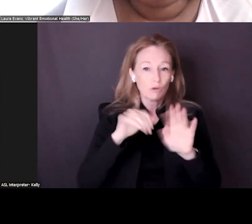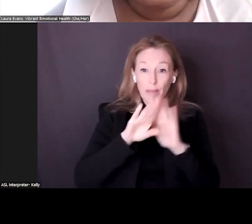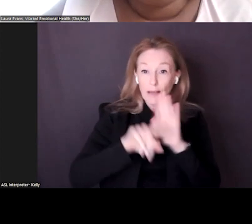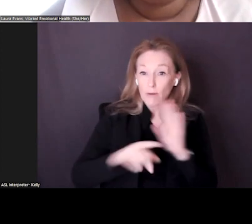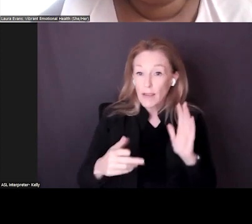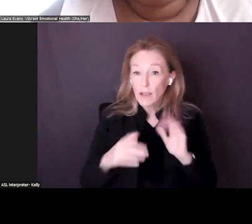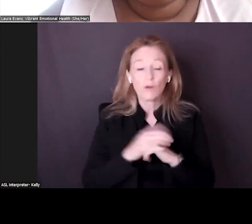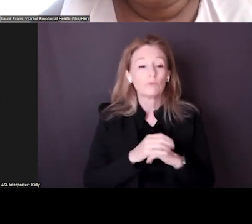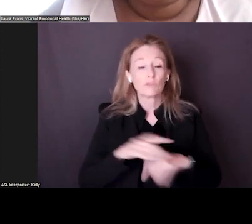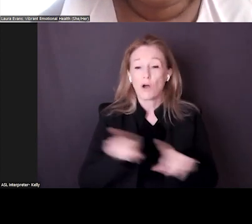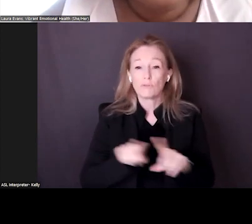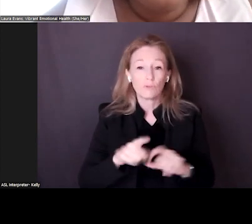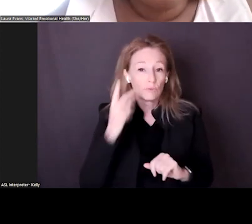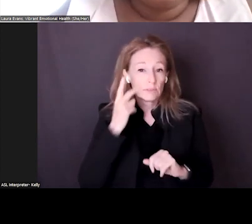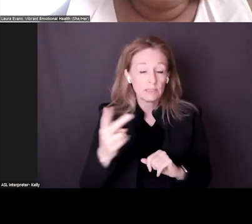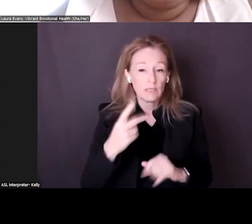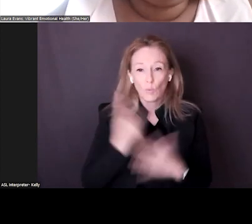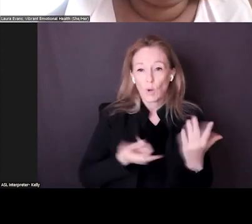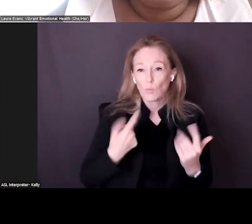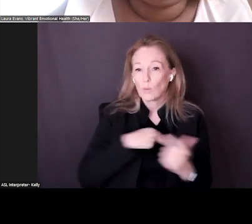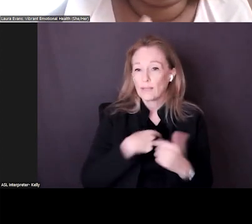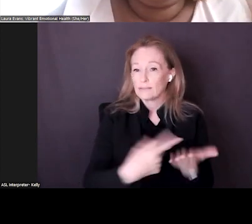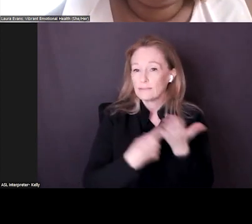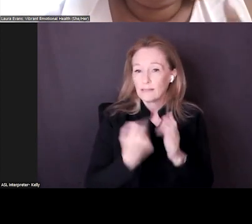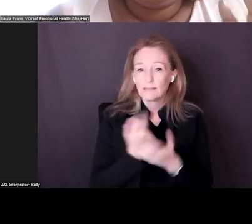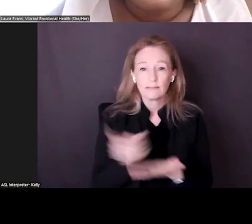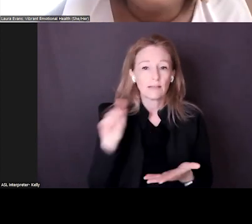WHAT DID WE TALK ABOUT LAST WEEK? YOU HAVE A LINK TO THE ENTIRE